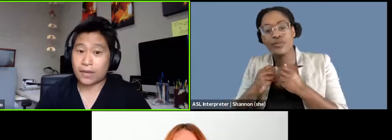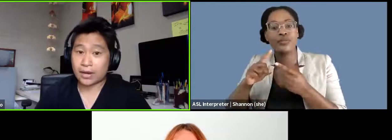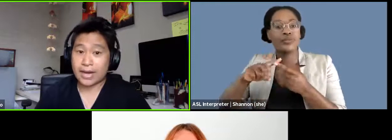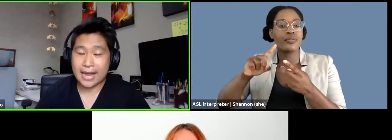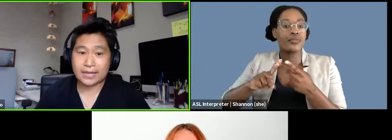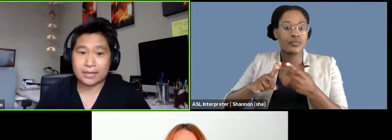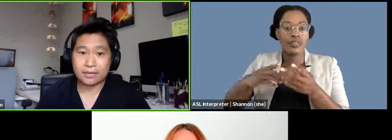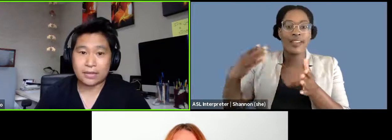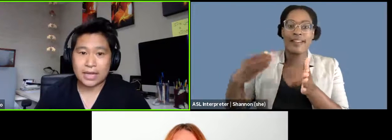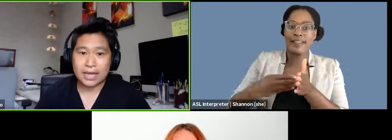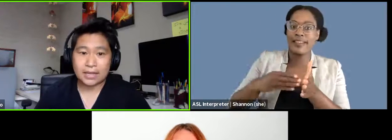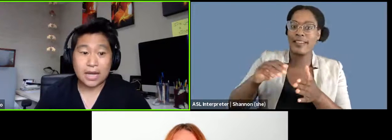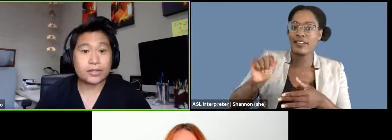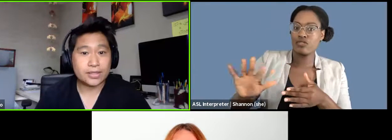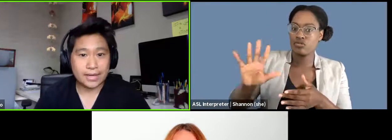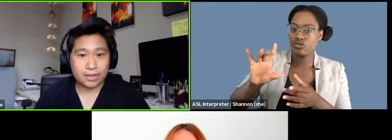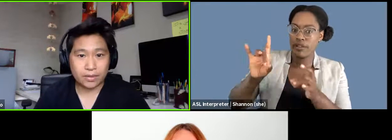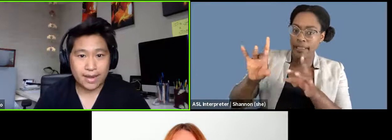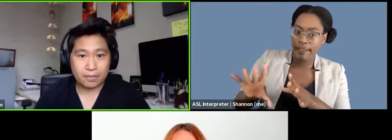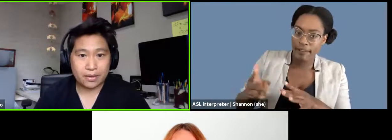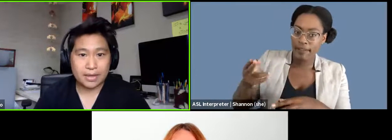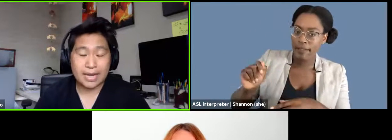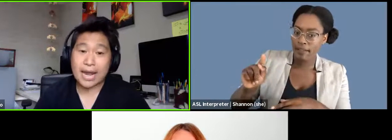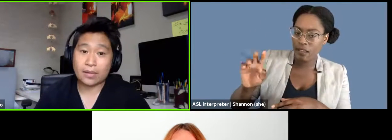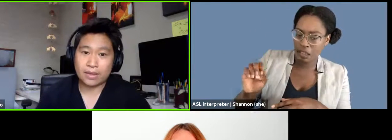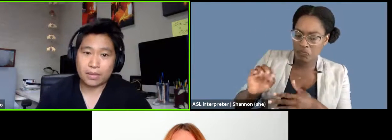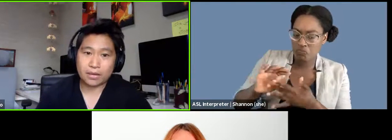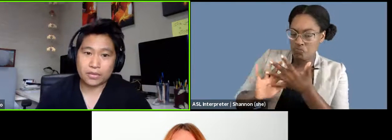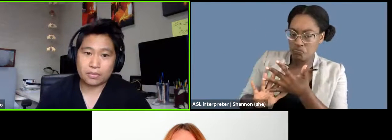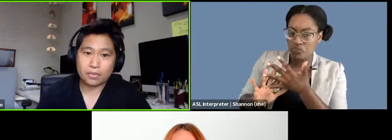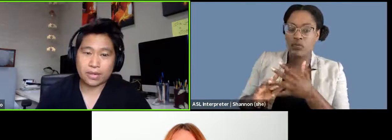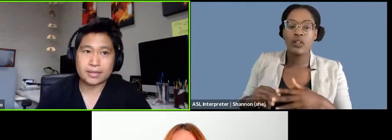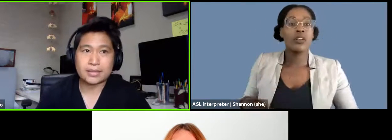very active in understanding what's happening and how they can better support us.